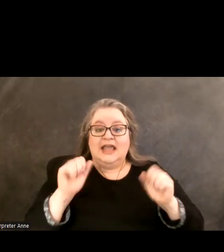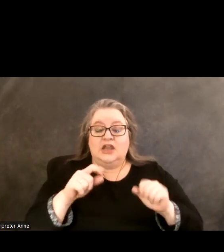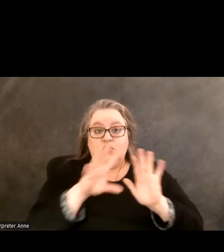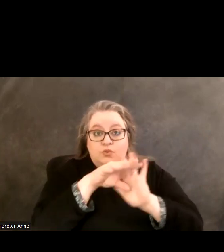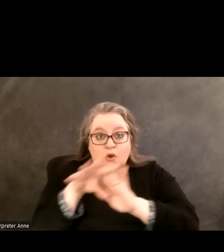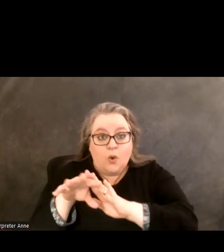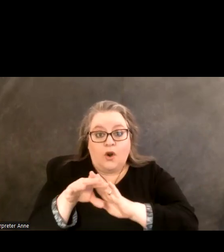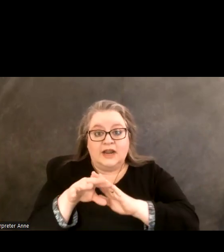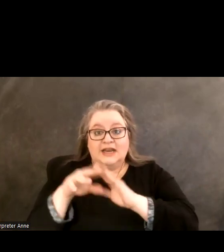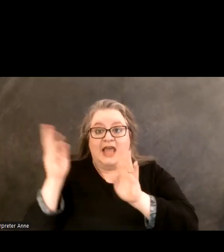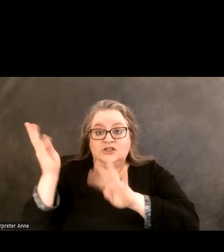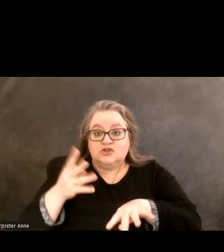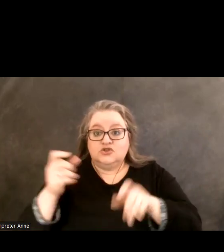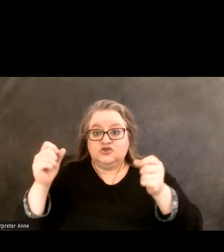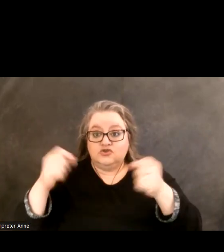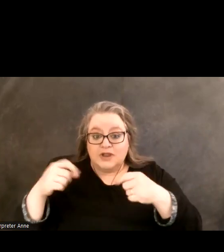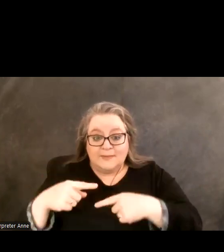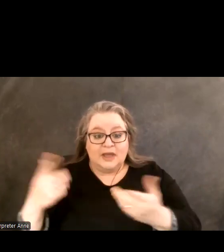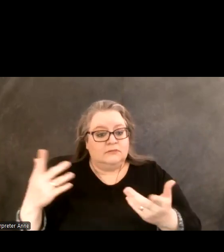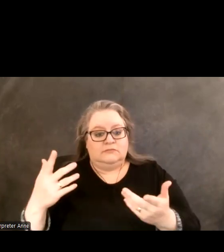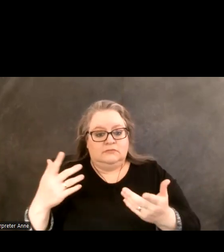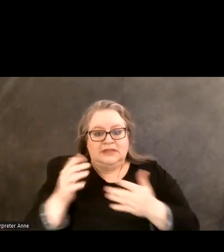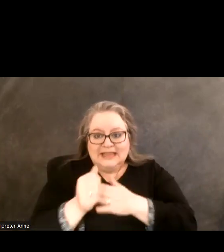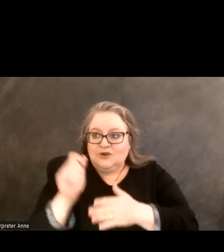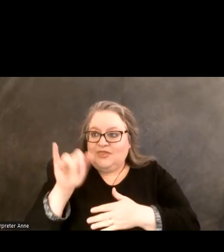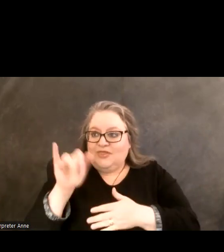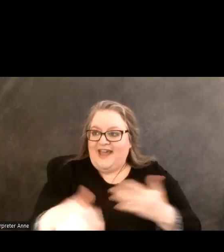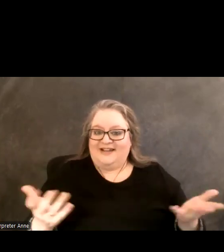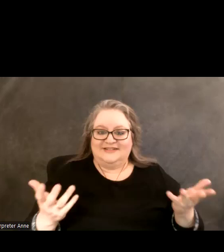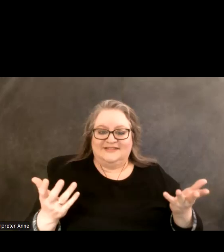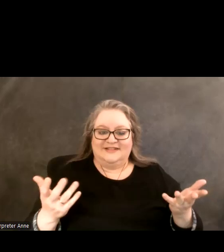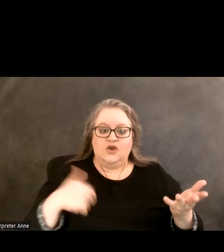What can you do? Lead with that. We want to know what you